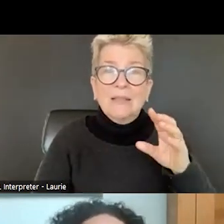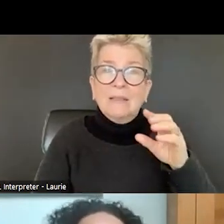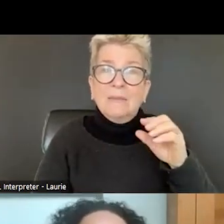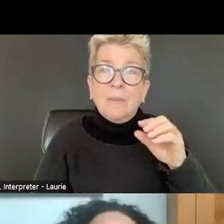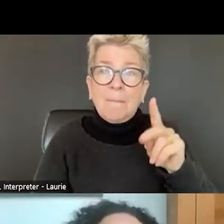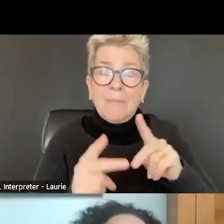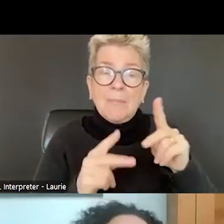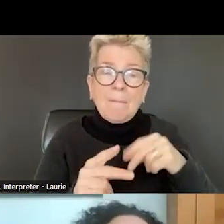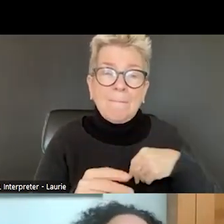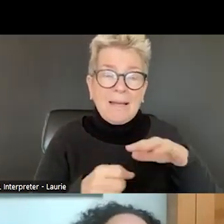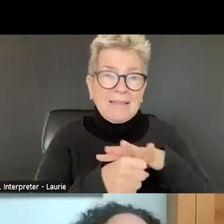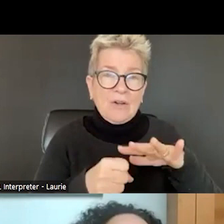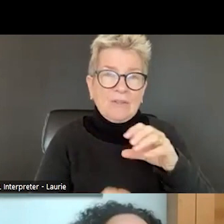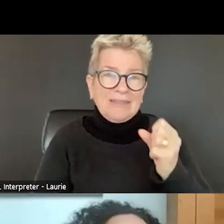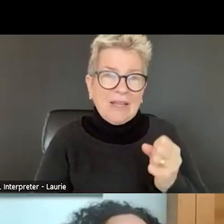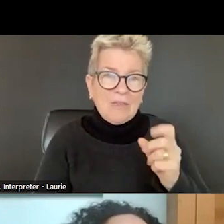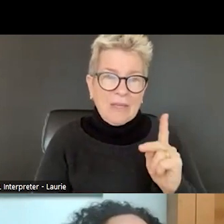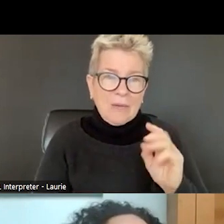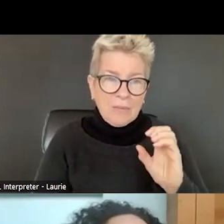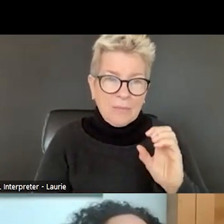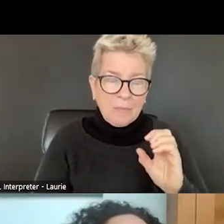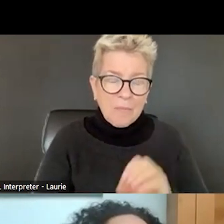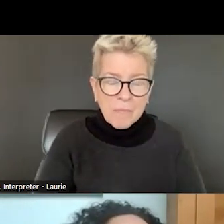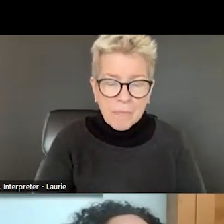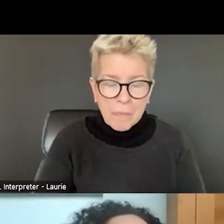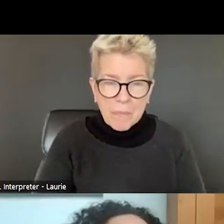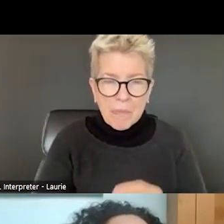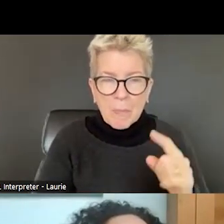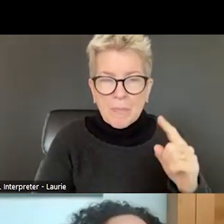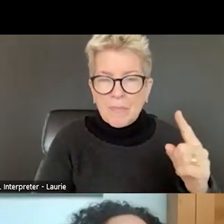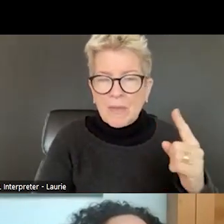territory is South King County. What the question was my experience with,